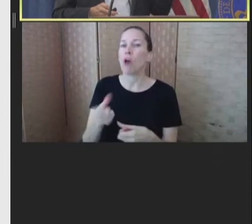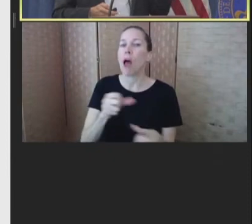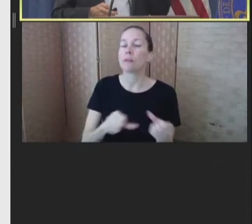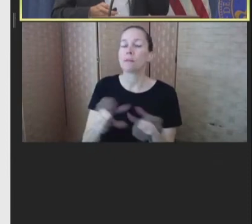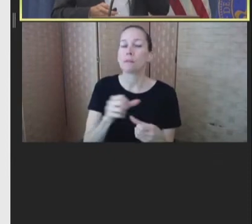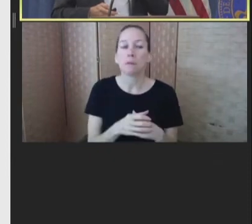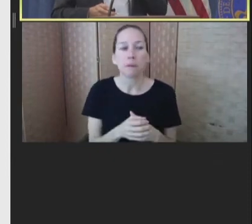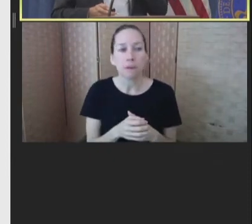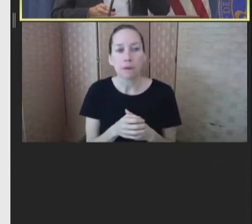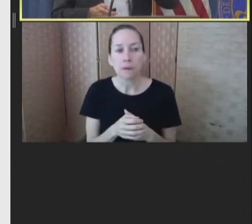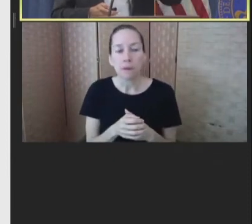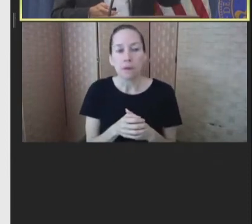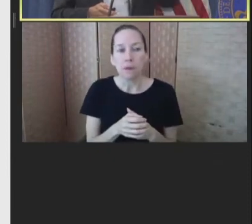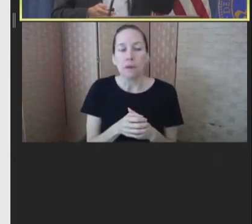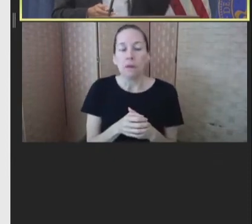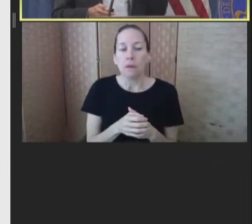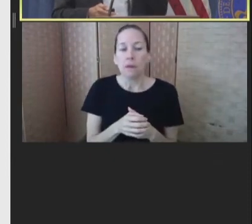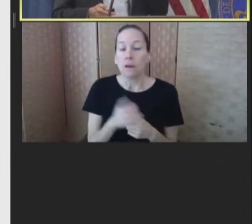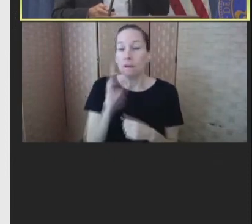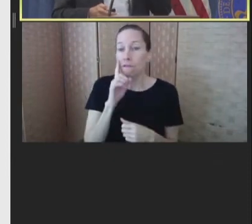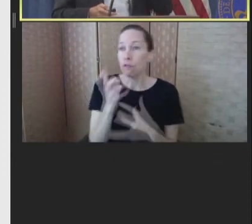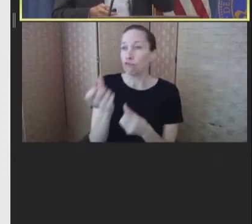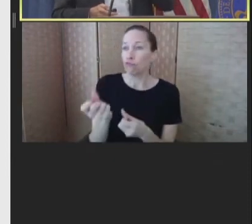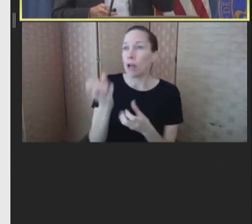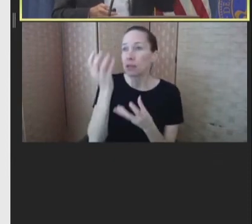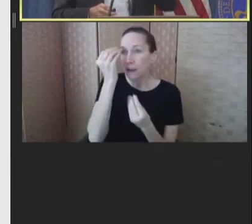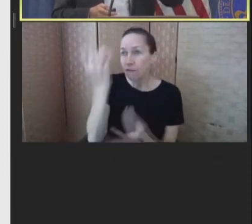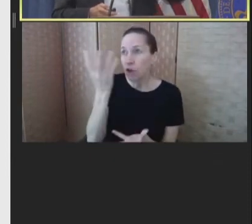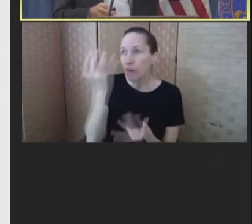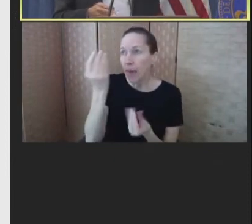trusted information. Starts at the federal level, you know, take an example. Five to